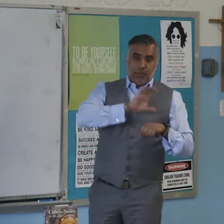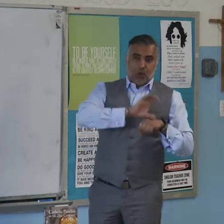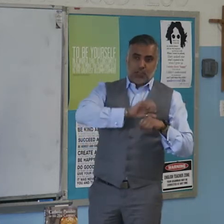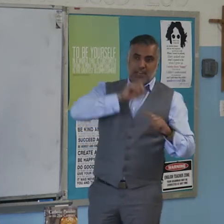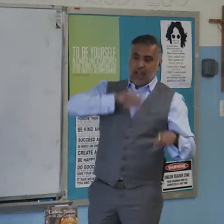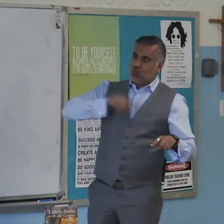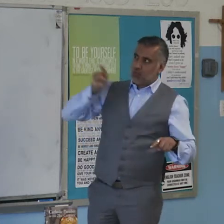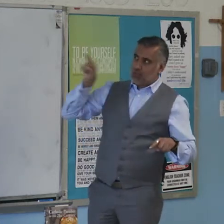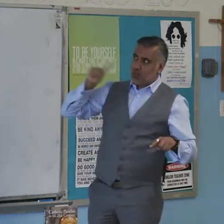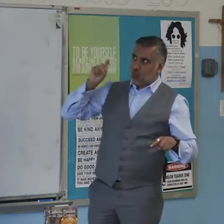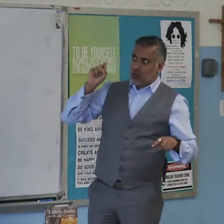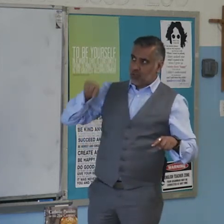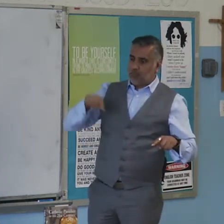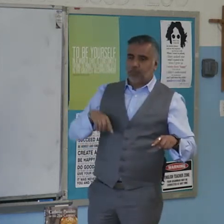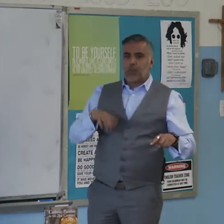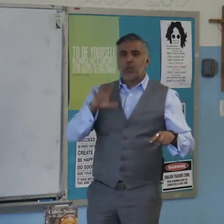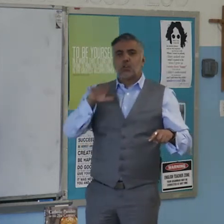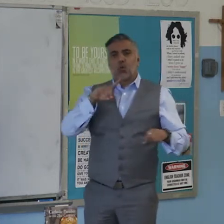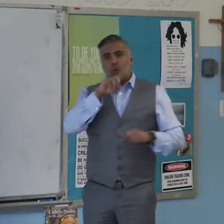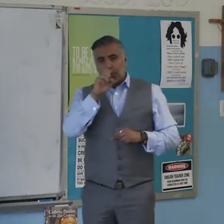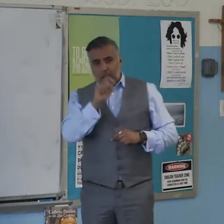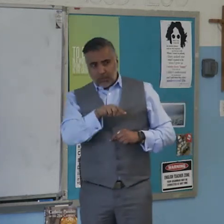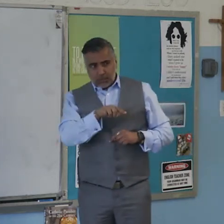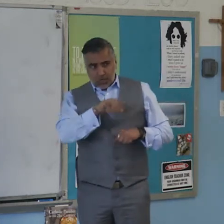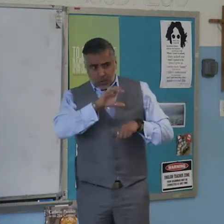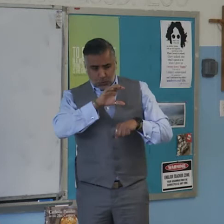questions, and so when we're asking, does the school include children with